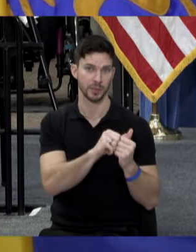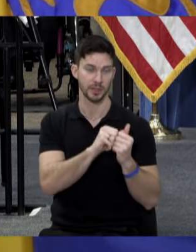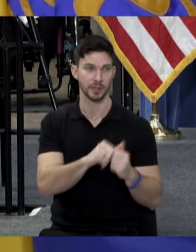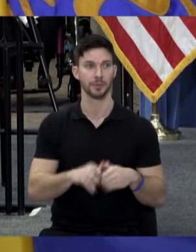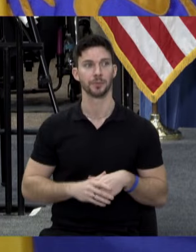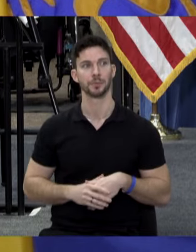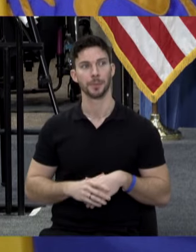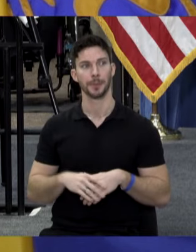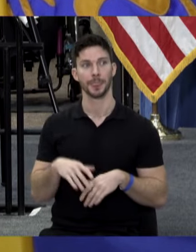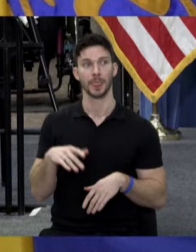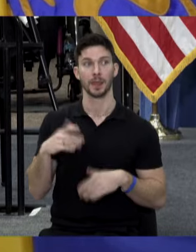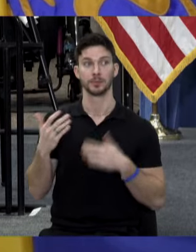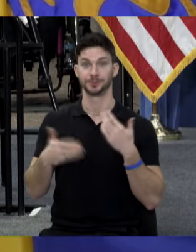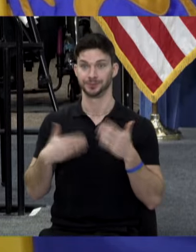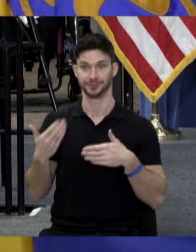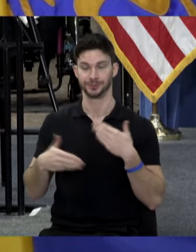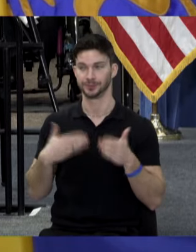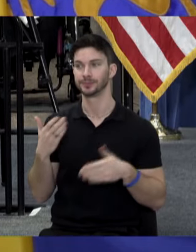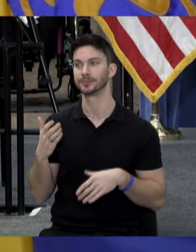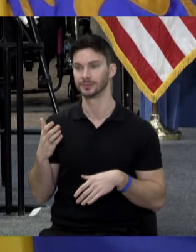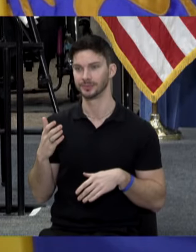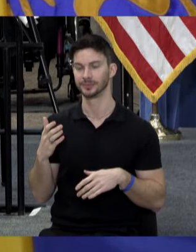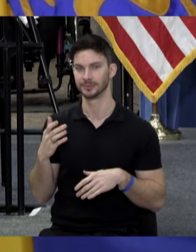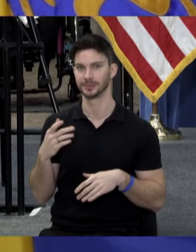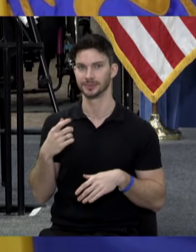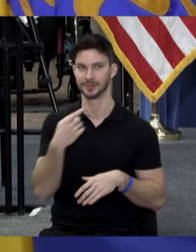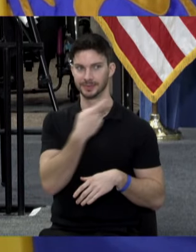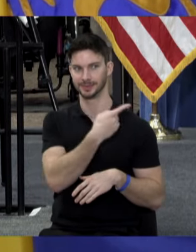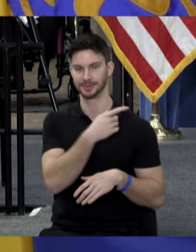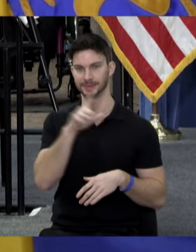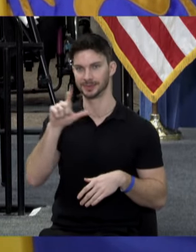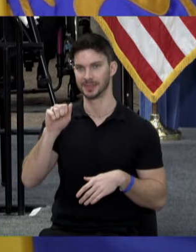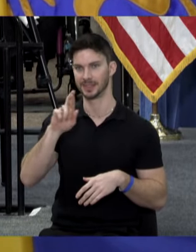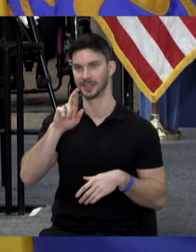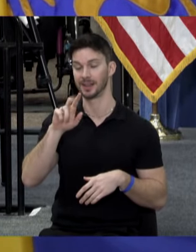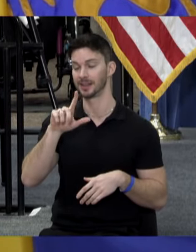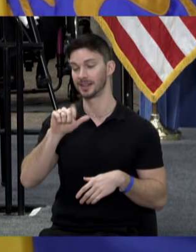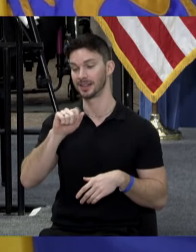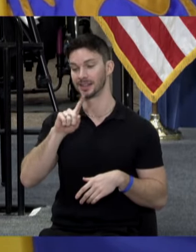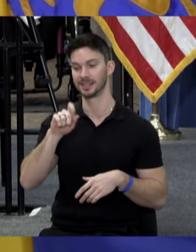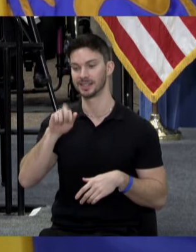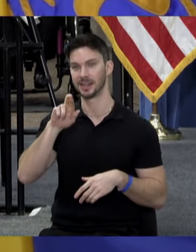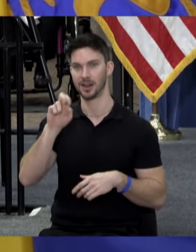As a result, as Administrator Lazare mentioned, I looked for a coping mechanism. And for those